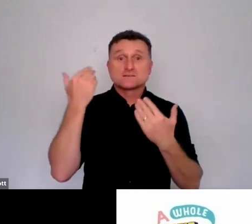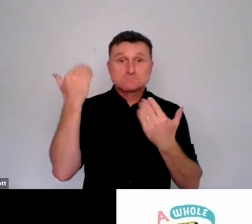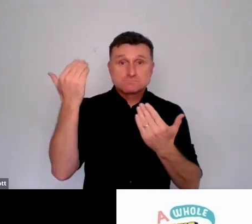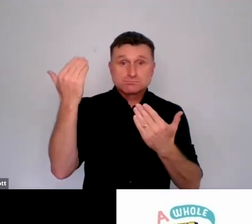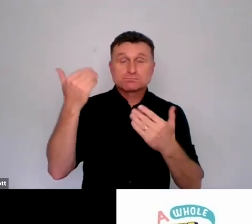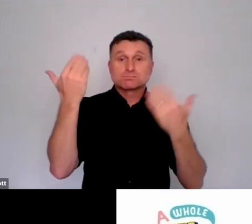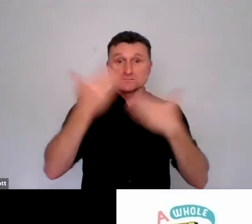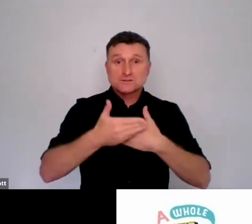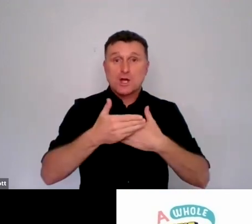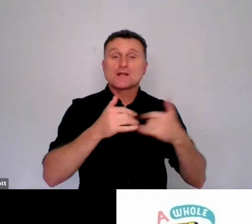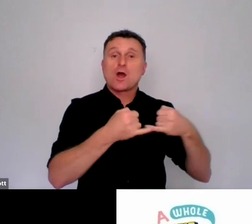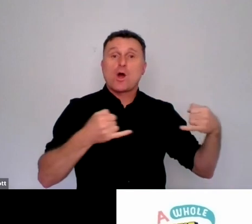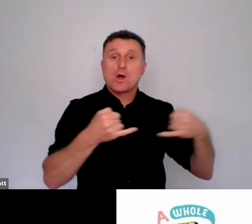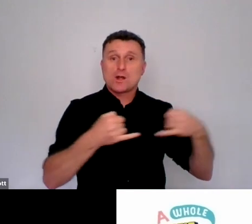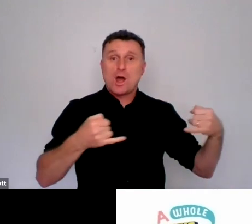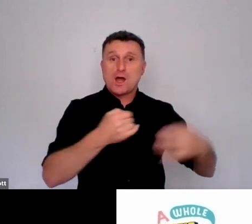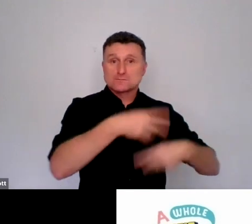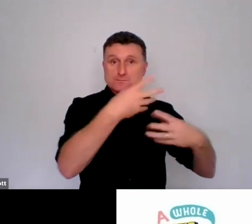and I’ll hand back to you, Prudence, for